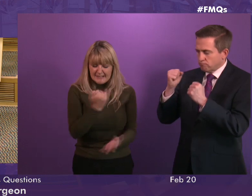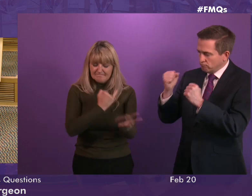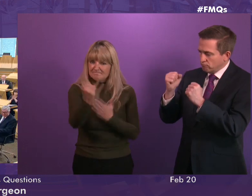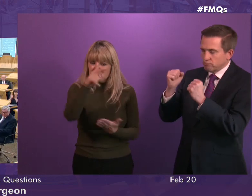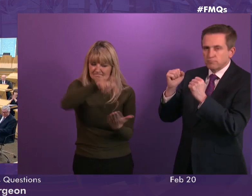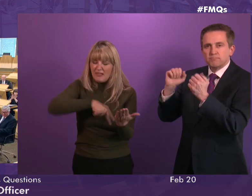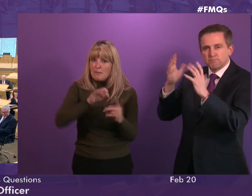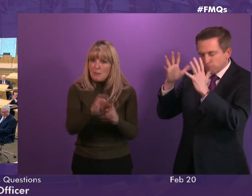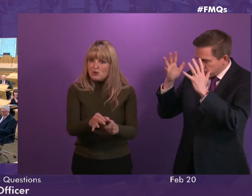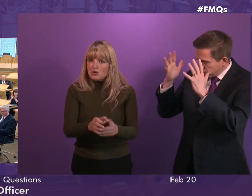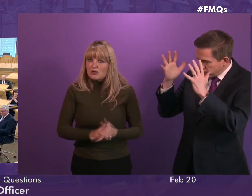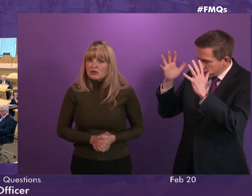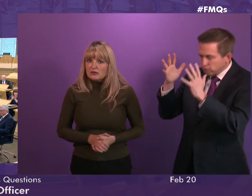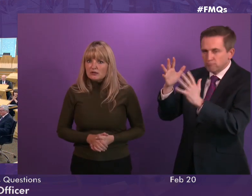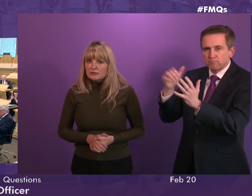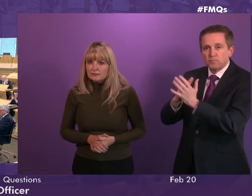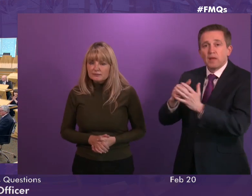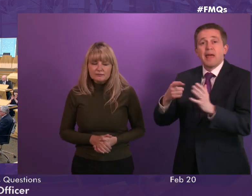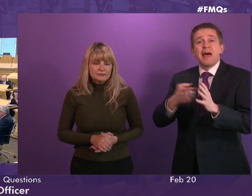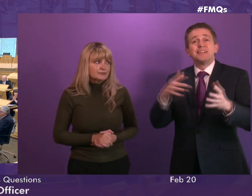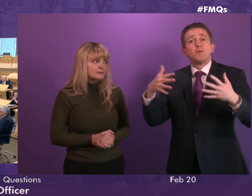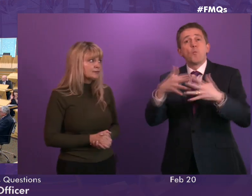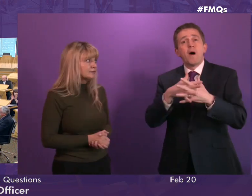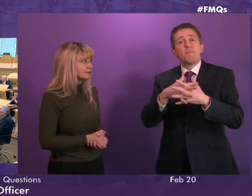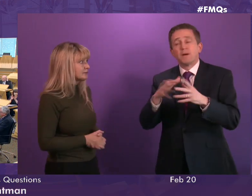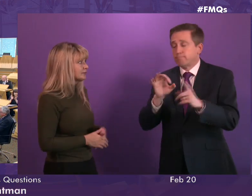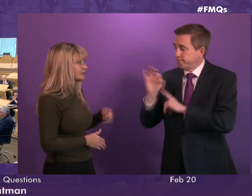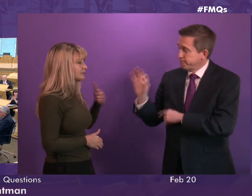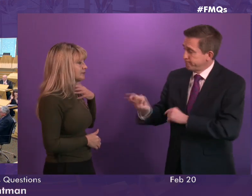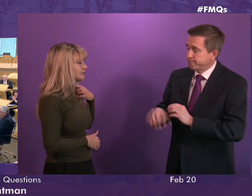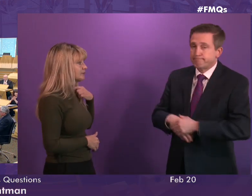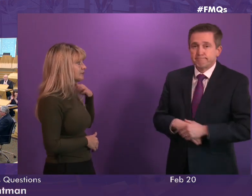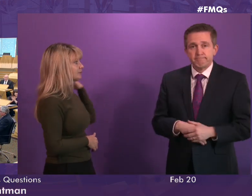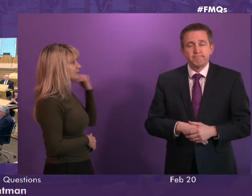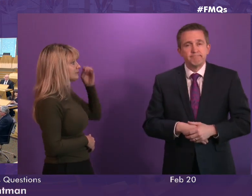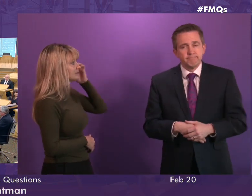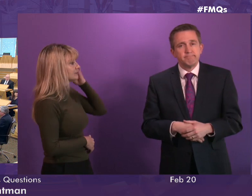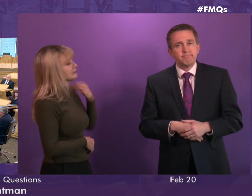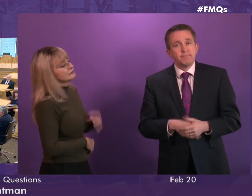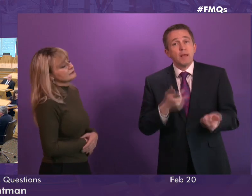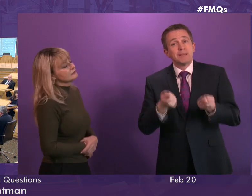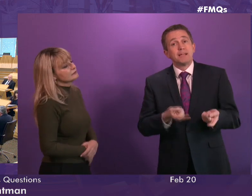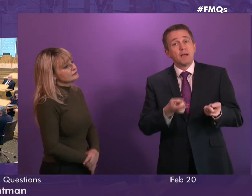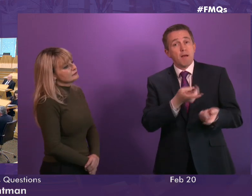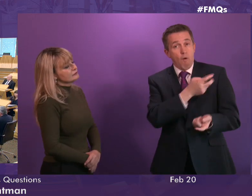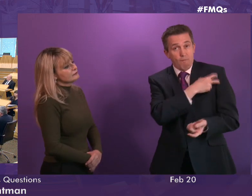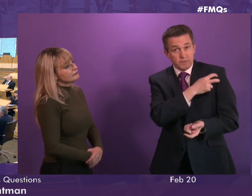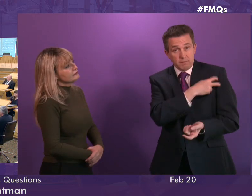Andy Wightman (Lothian) (Green): I am pleased that the First Minister agrees